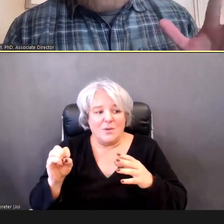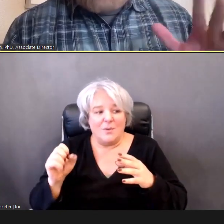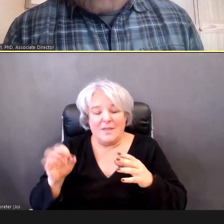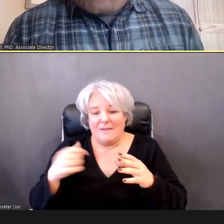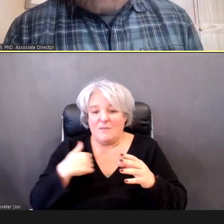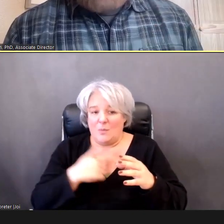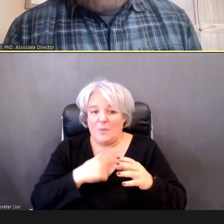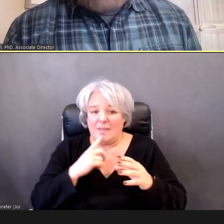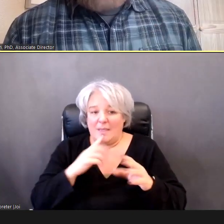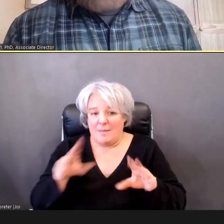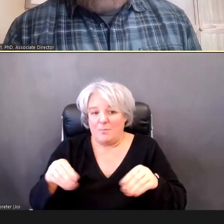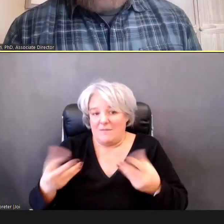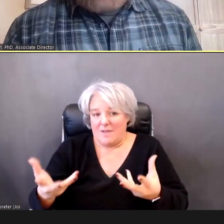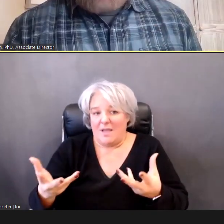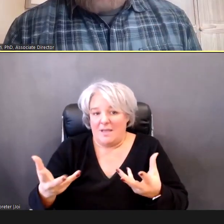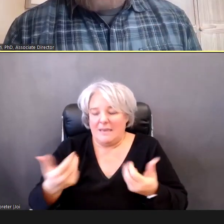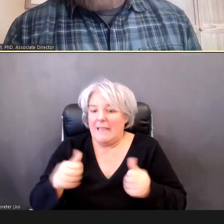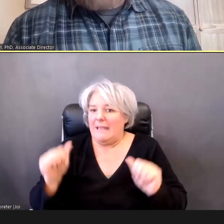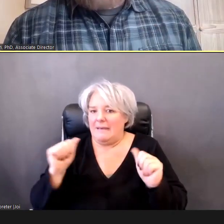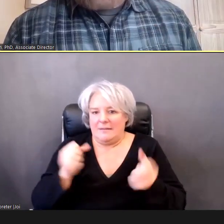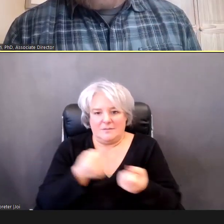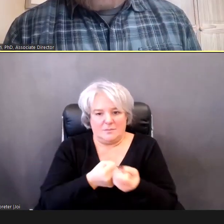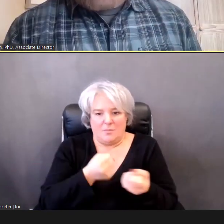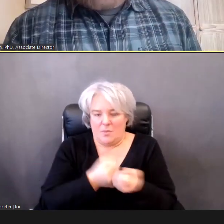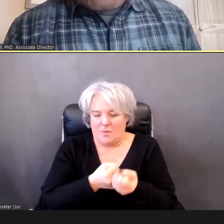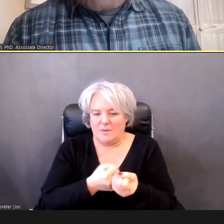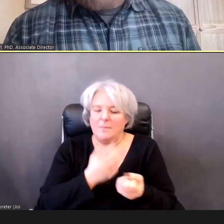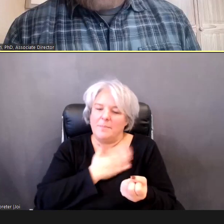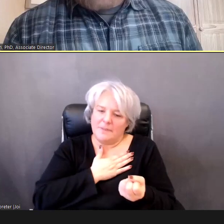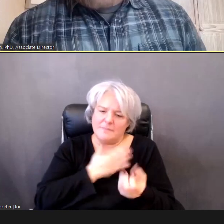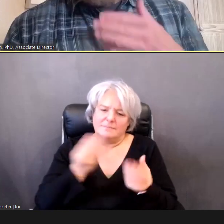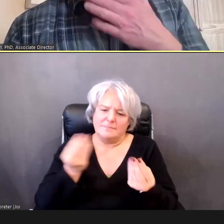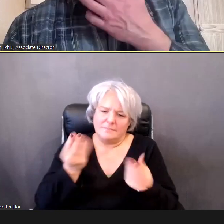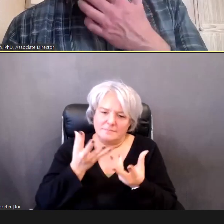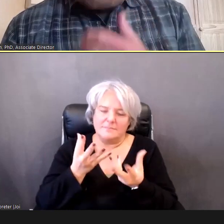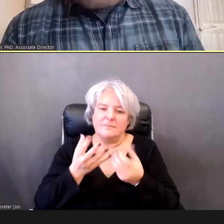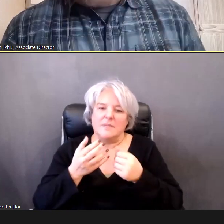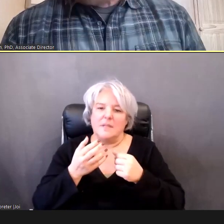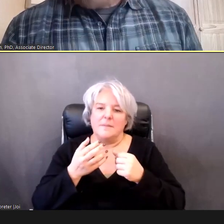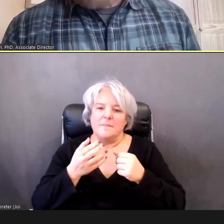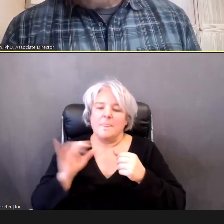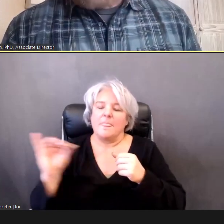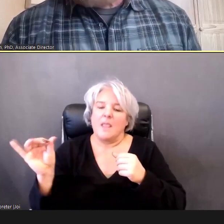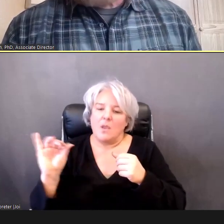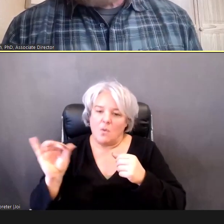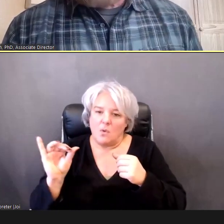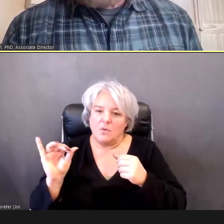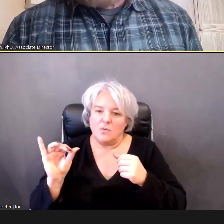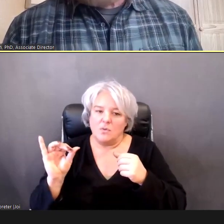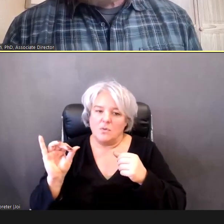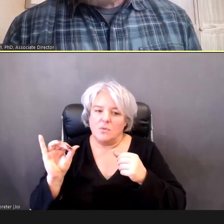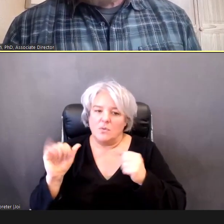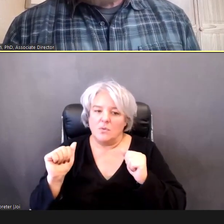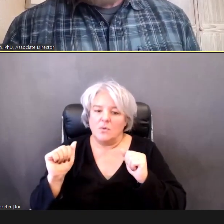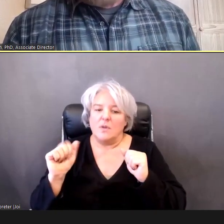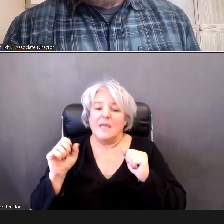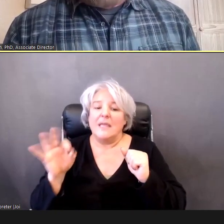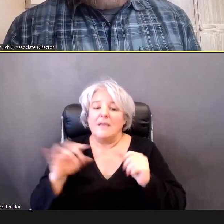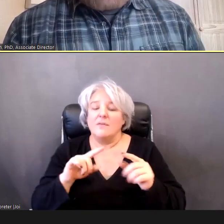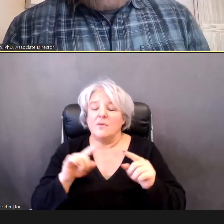provide any other support um please let